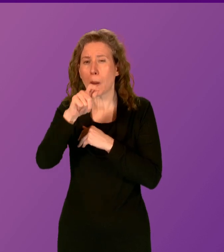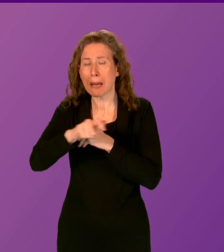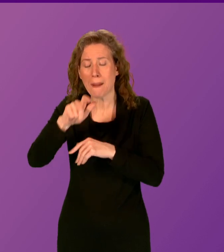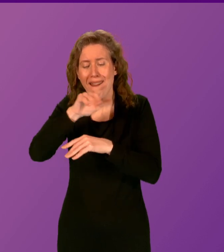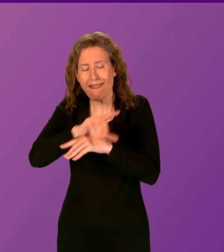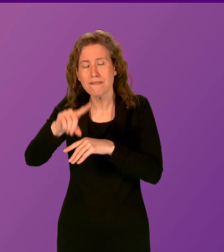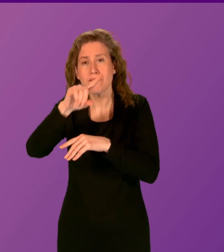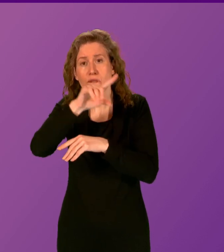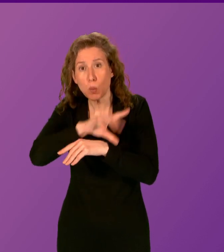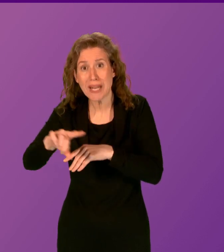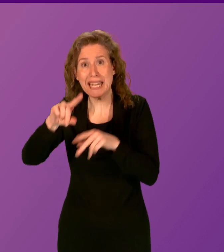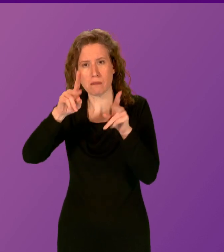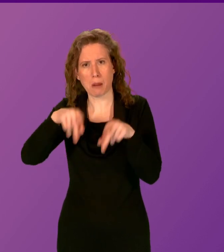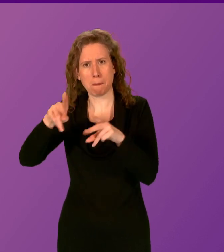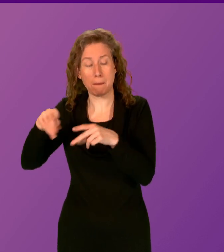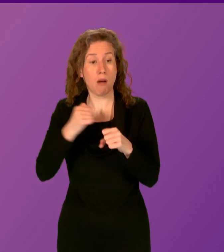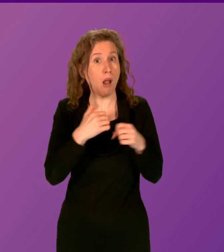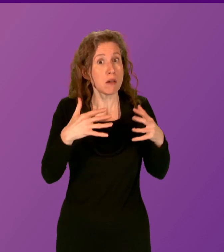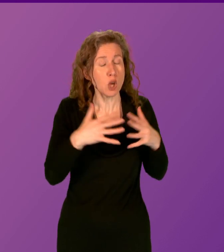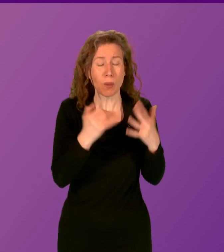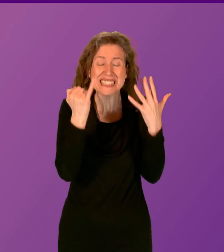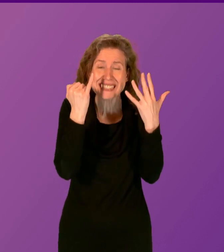In Glasgow, it was six people a week.